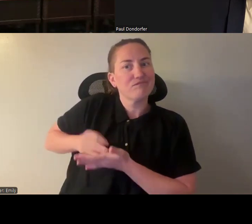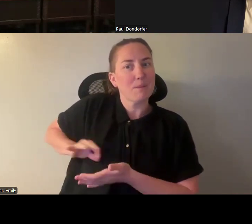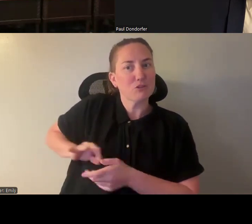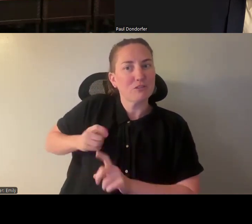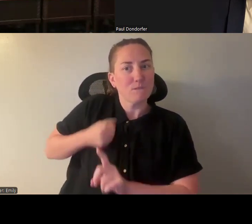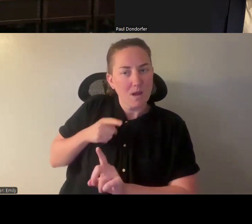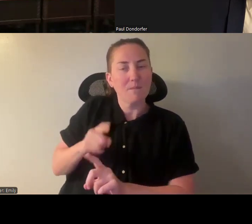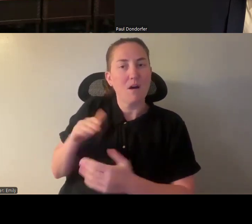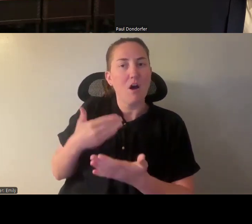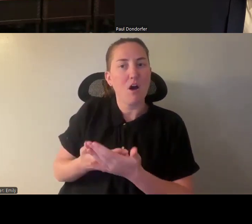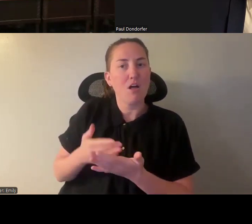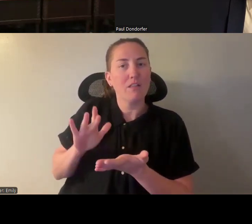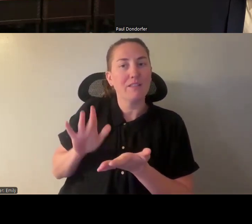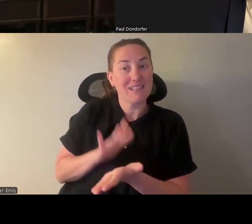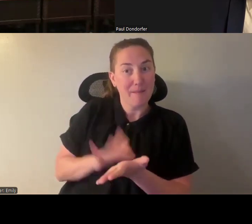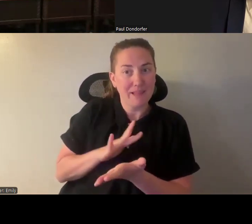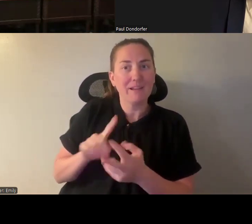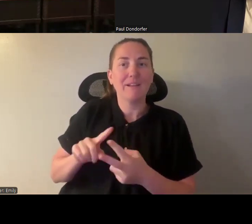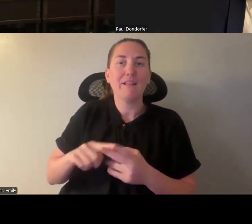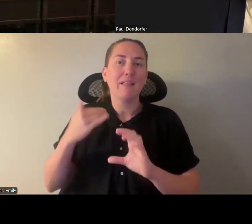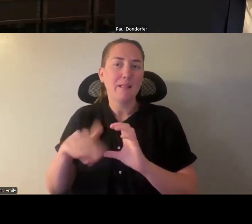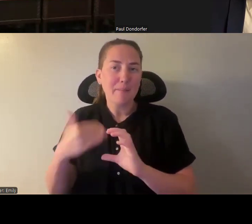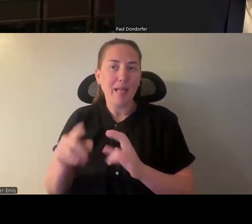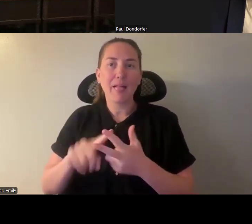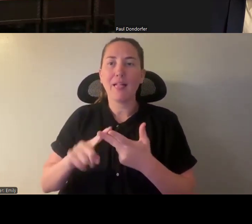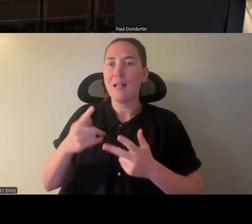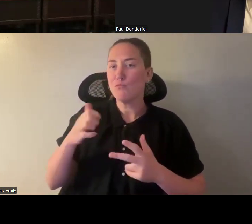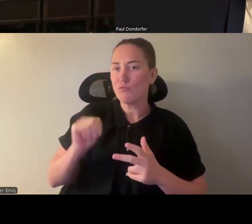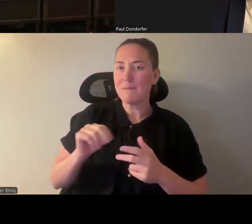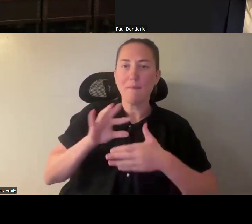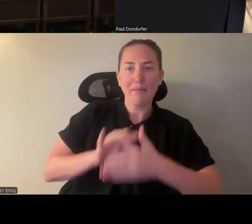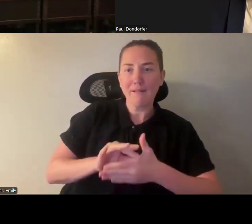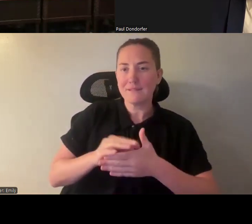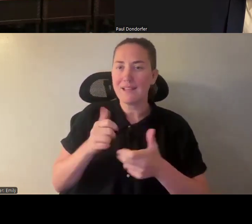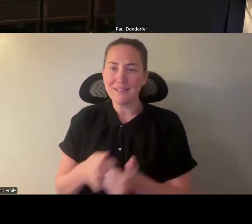uh tablet and email the premium content email and text messaging services There's nothing in that